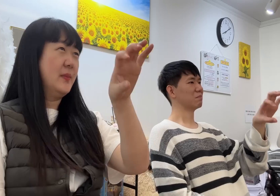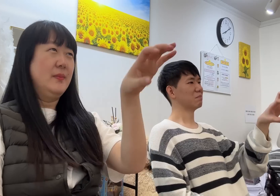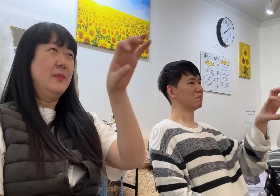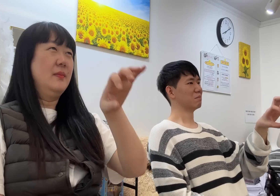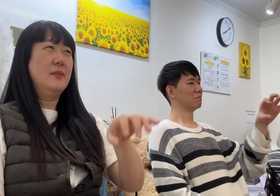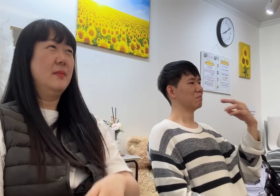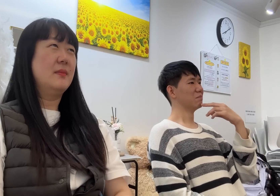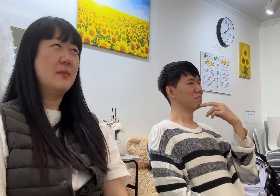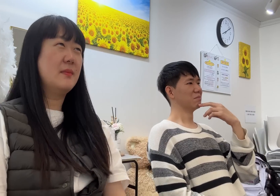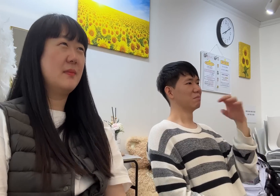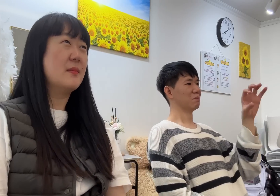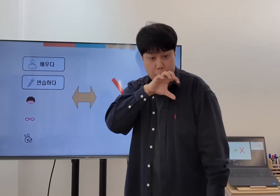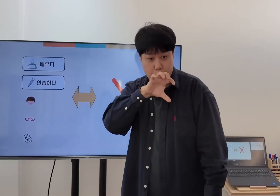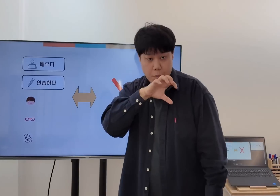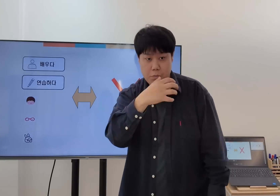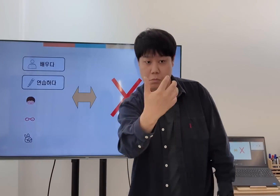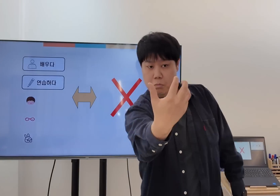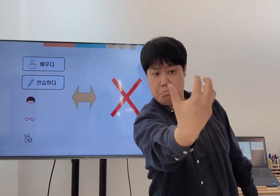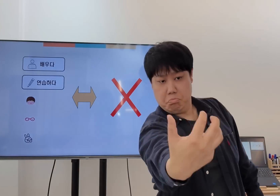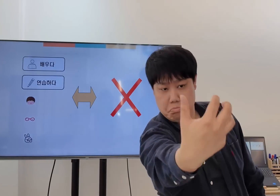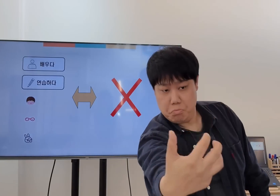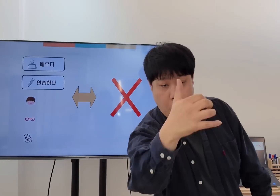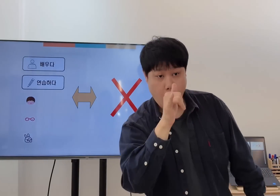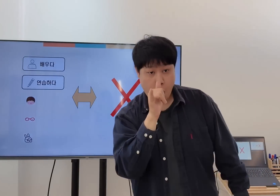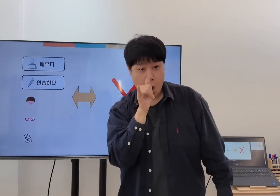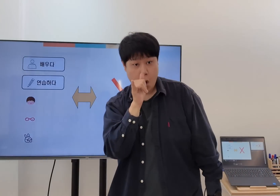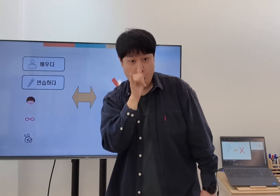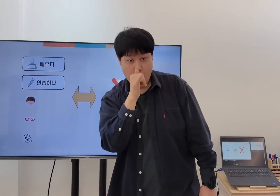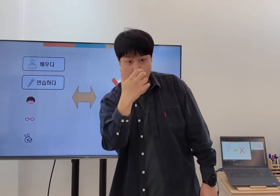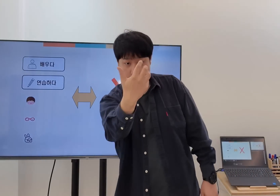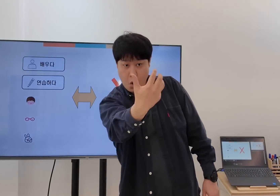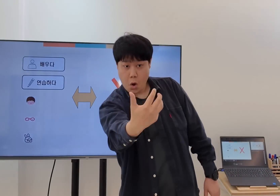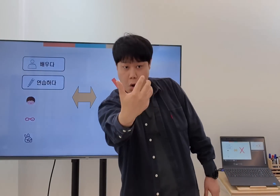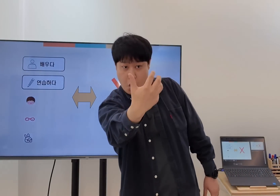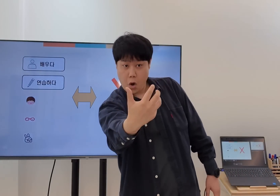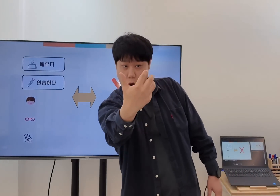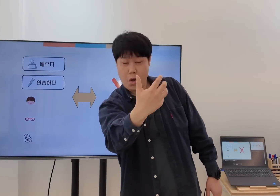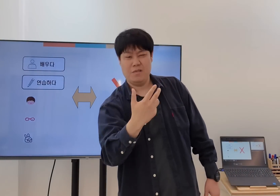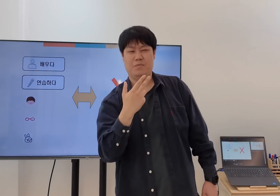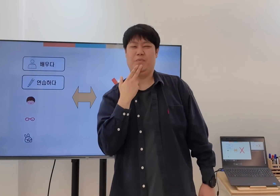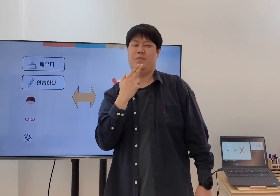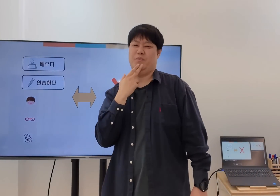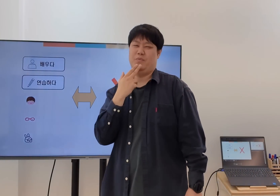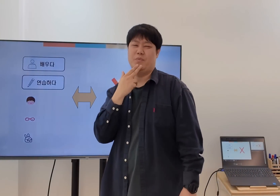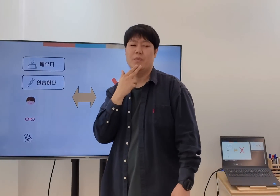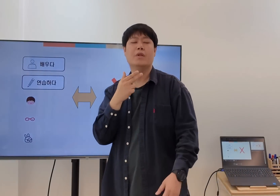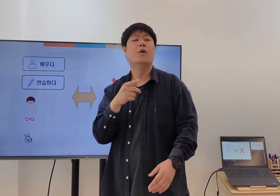There is no sign language like this. There is no such thing as using sign language while 'practicing'.